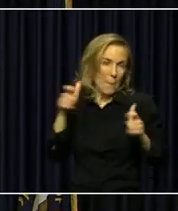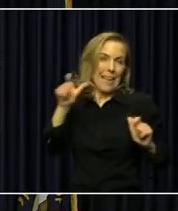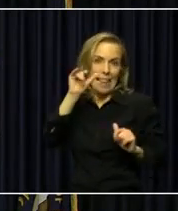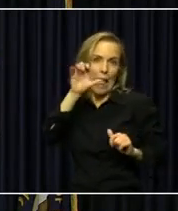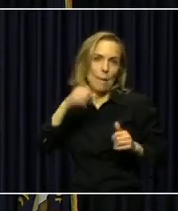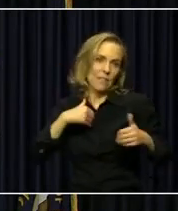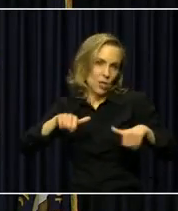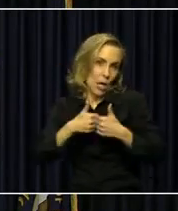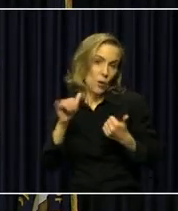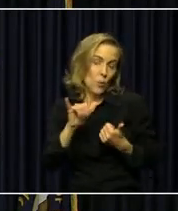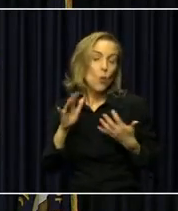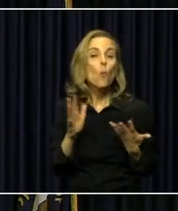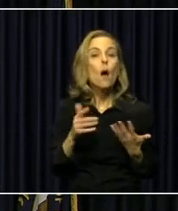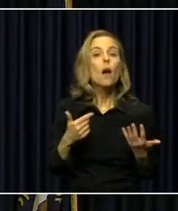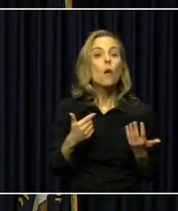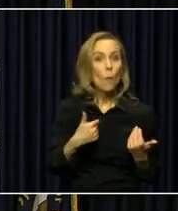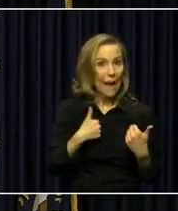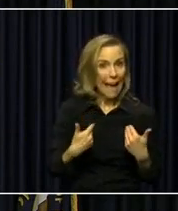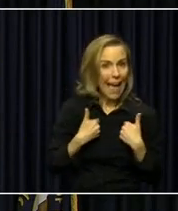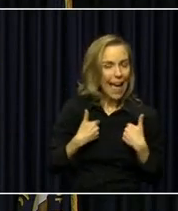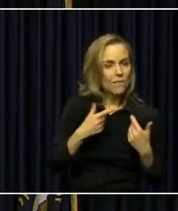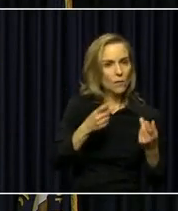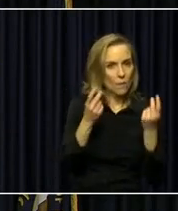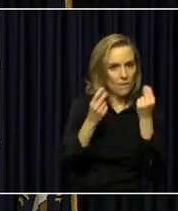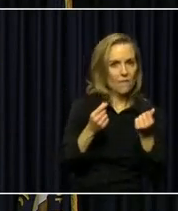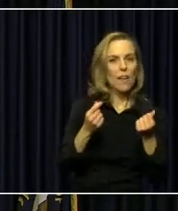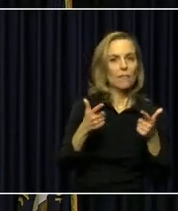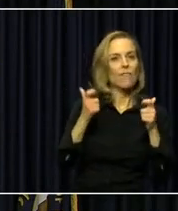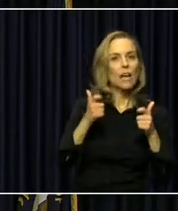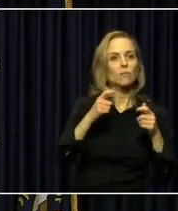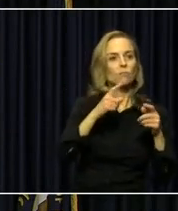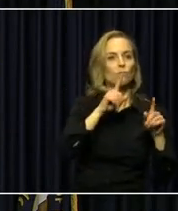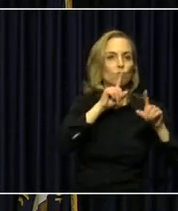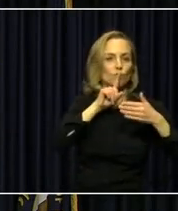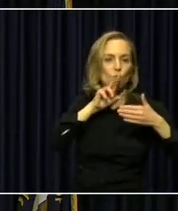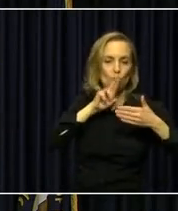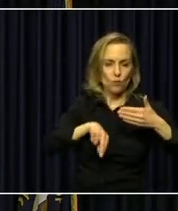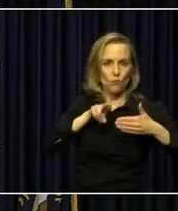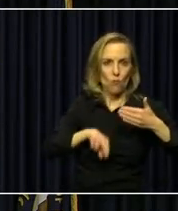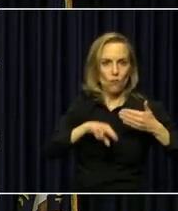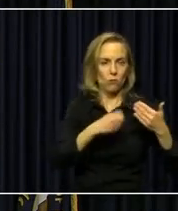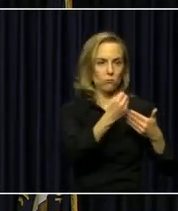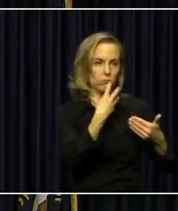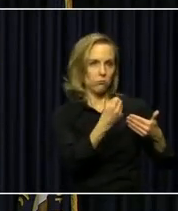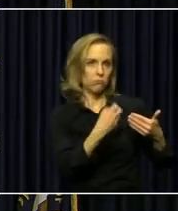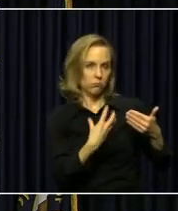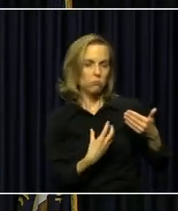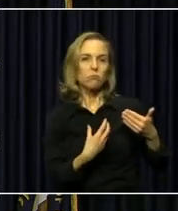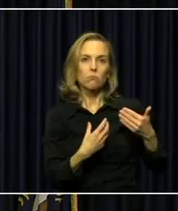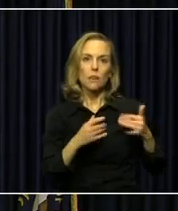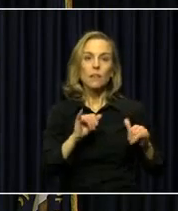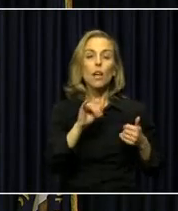TO GET OUT AND WE'RE ABLE TO DO MORE BECAUSE IT DOESN'T CONTINUE TO SPREAD.